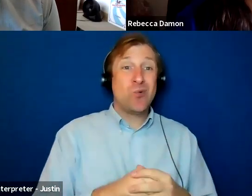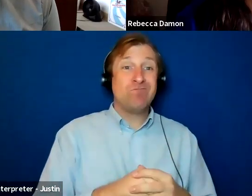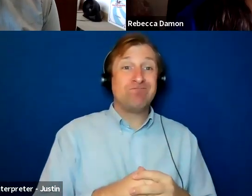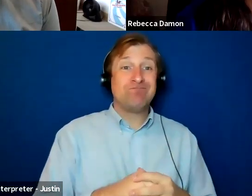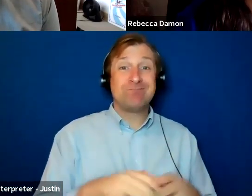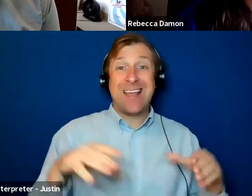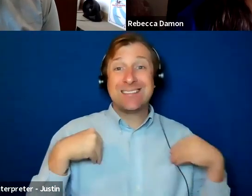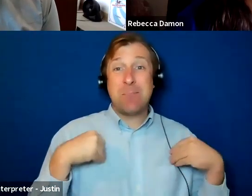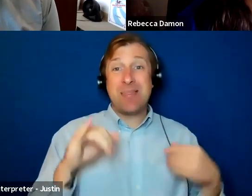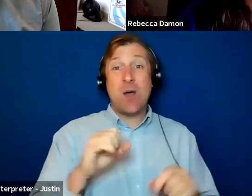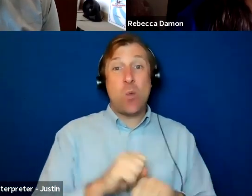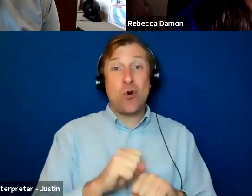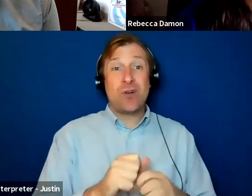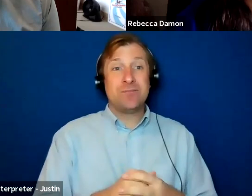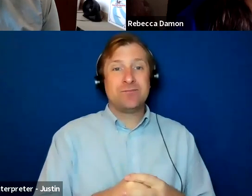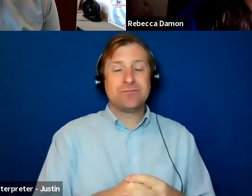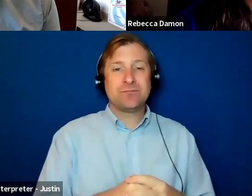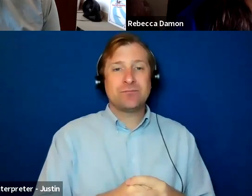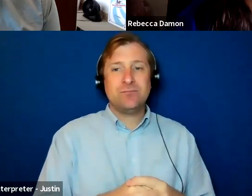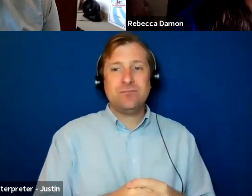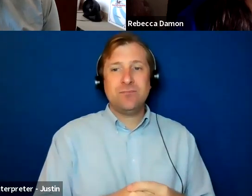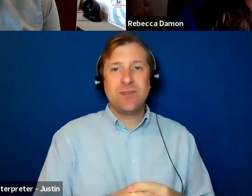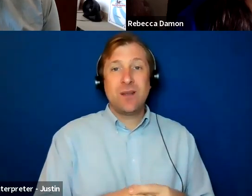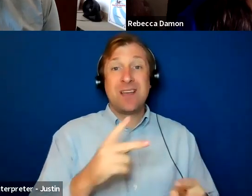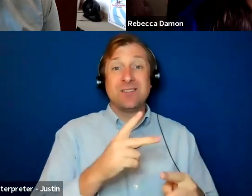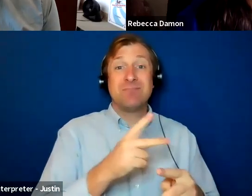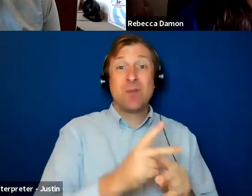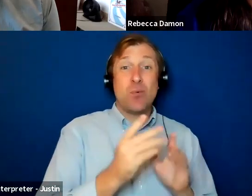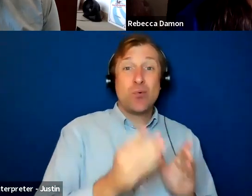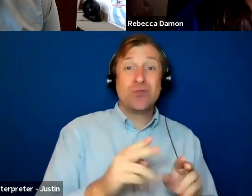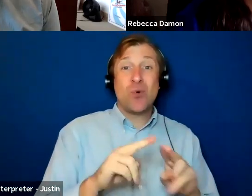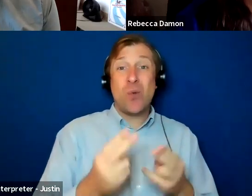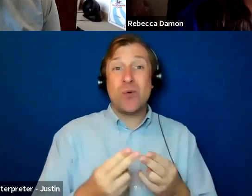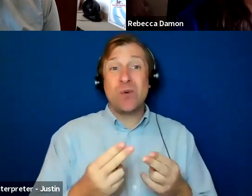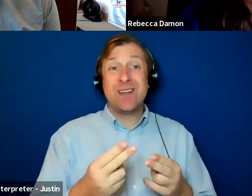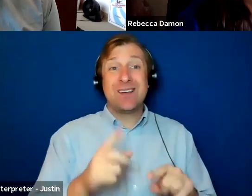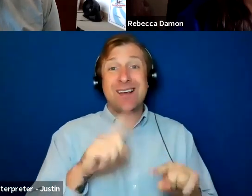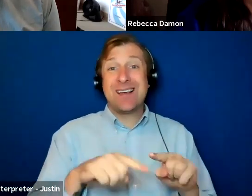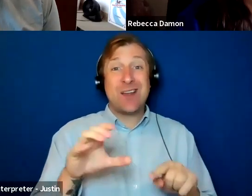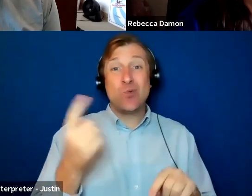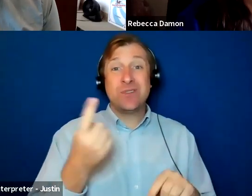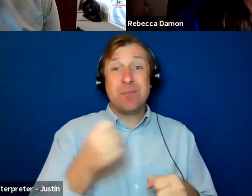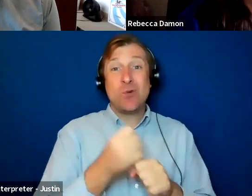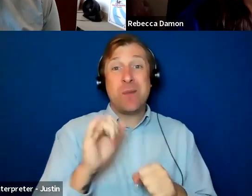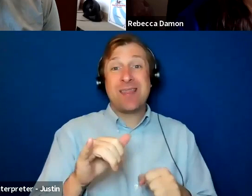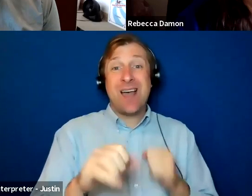to accept that work because there's nothing that the producer or the union is going to be able to do to make that sort of commercial air transportation